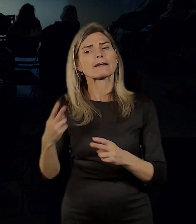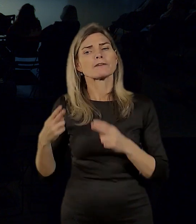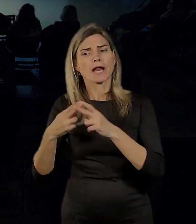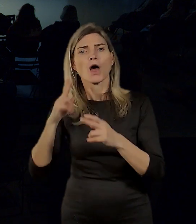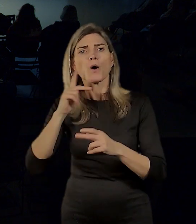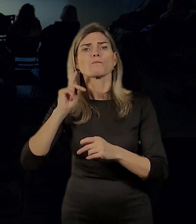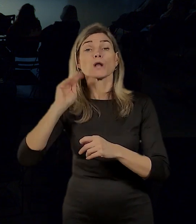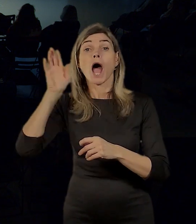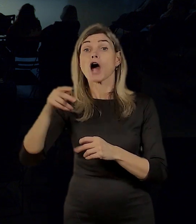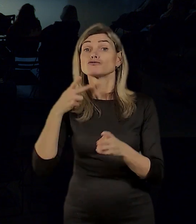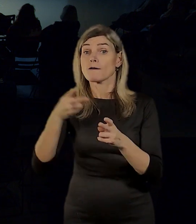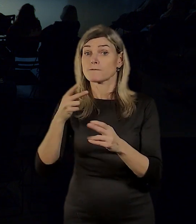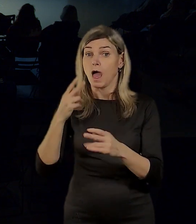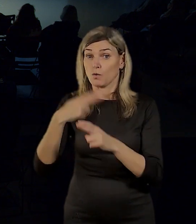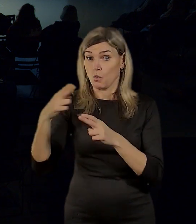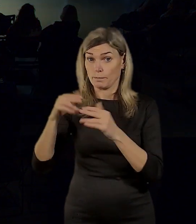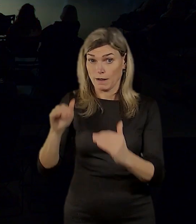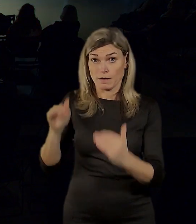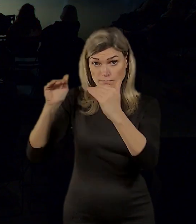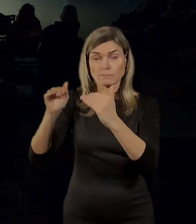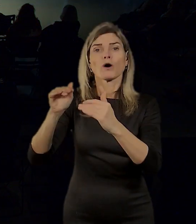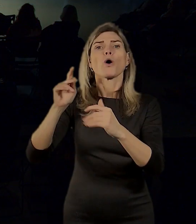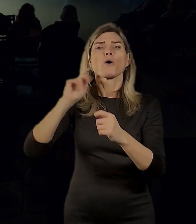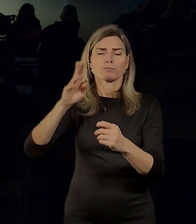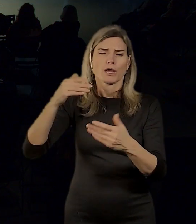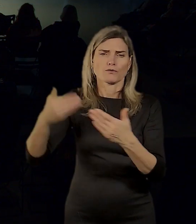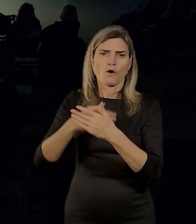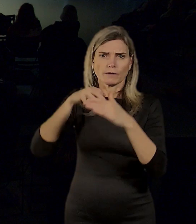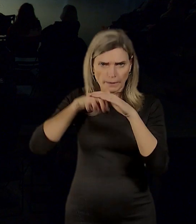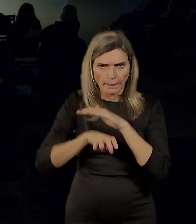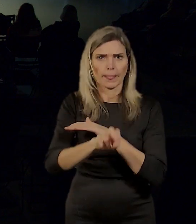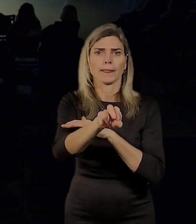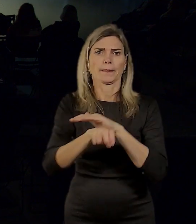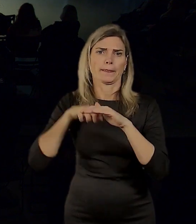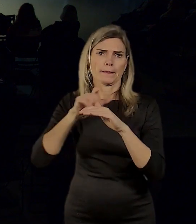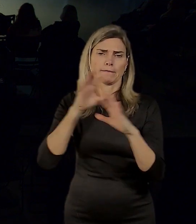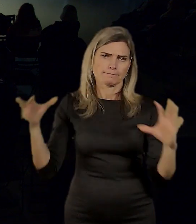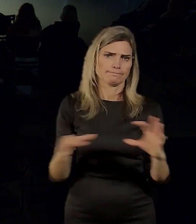Okay, we managed to do it for a second within the given limit.